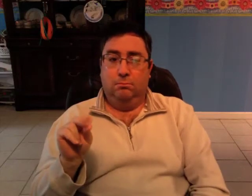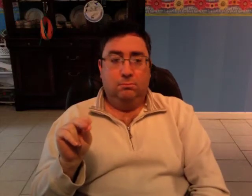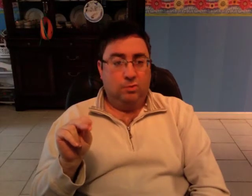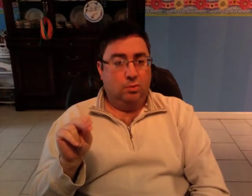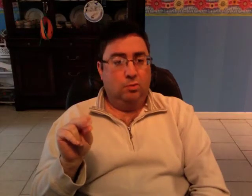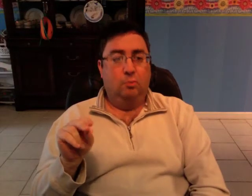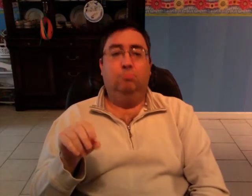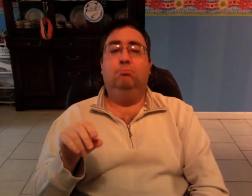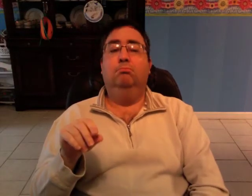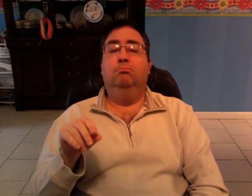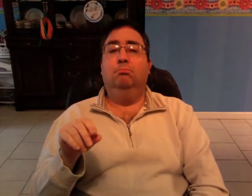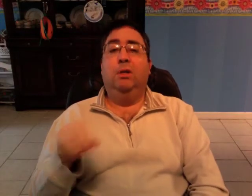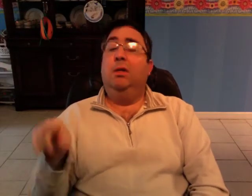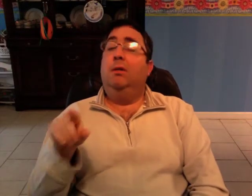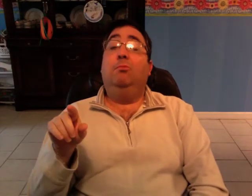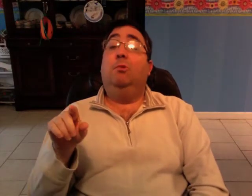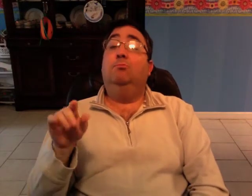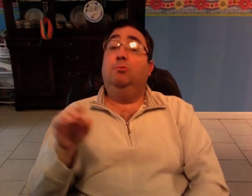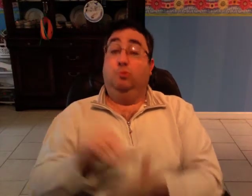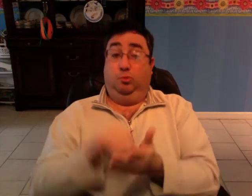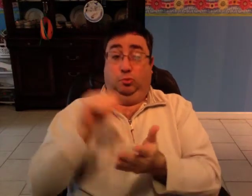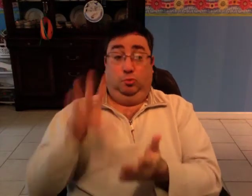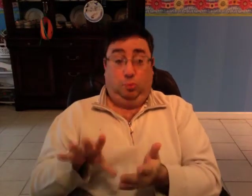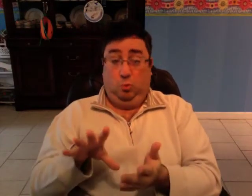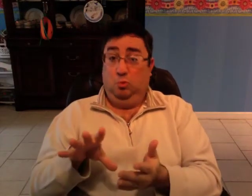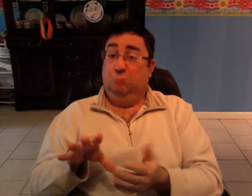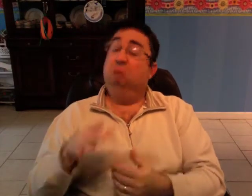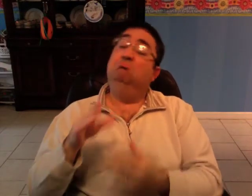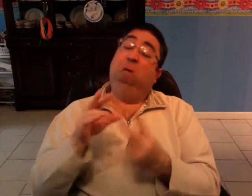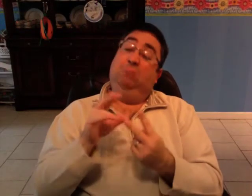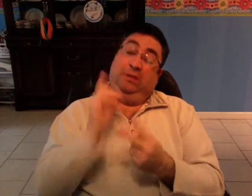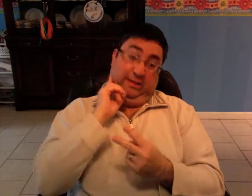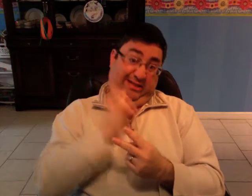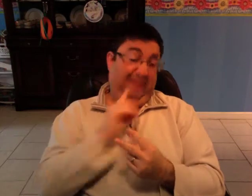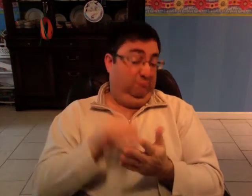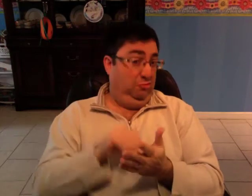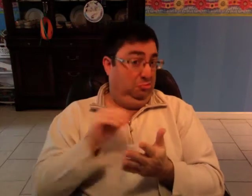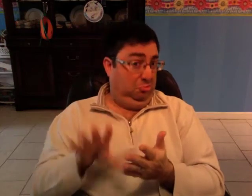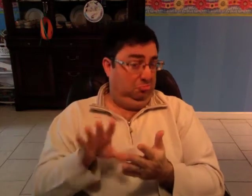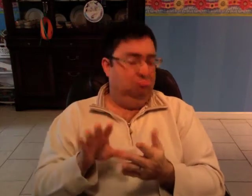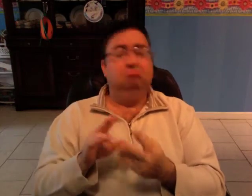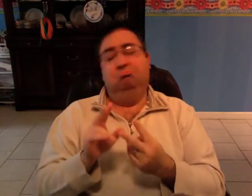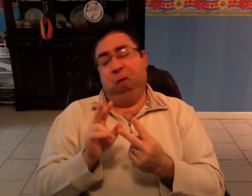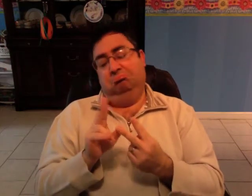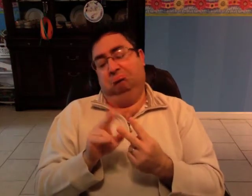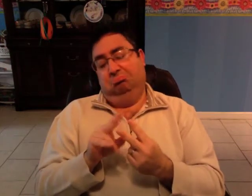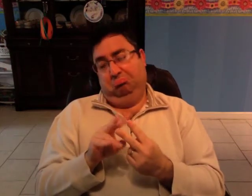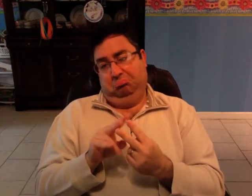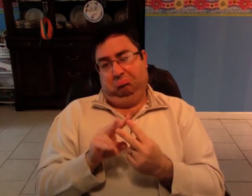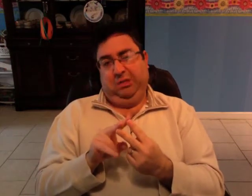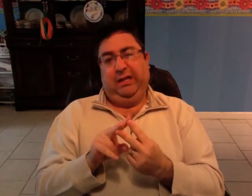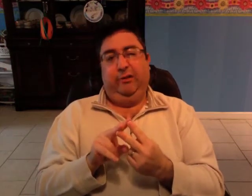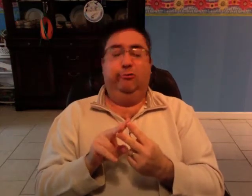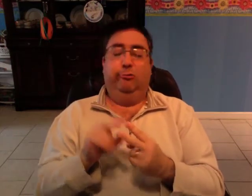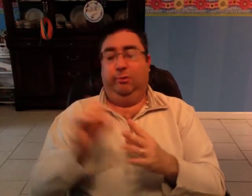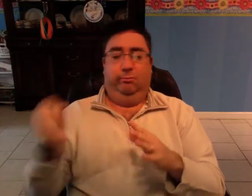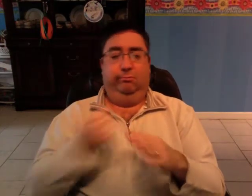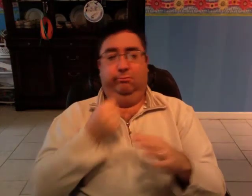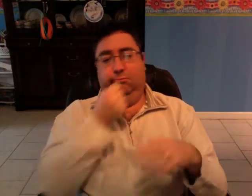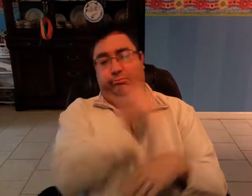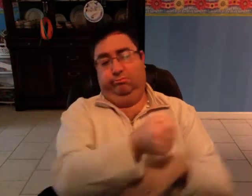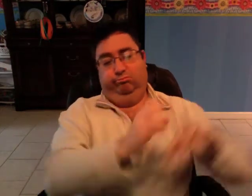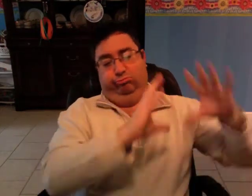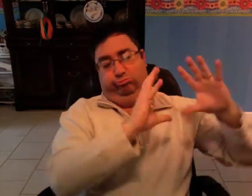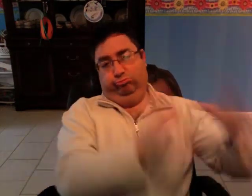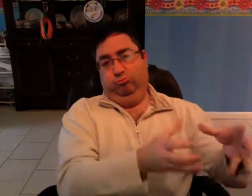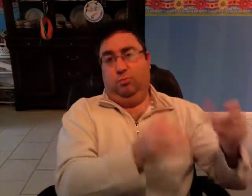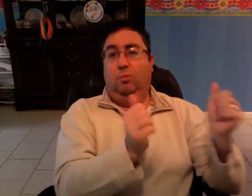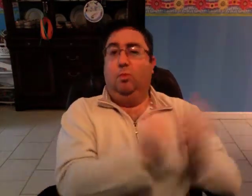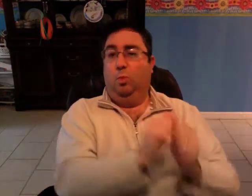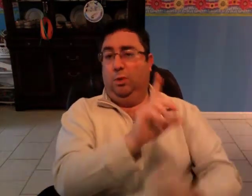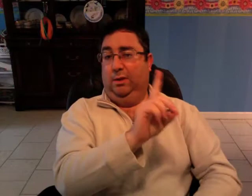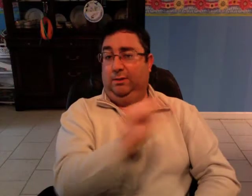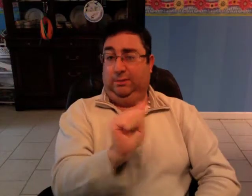Those Deaf students in the mainstream are either lumped in with the "disabled" students,